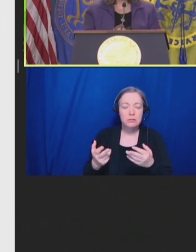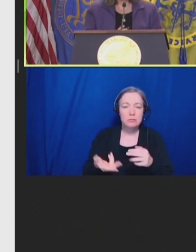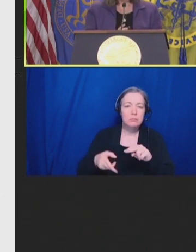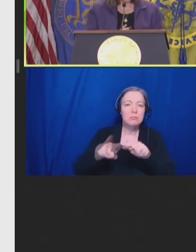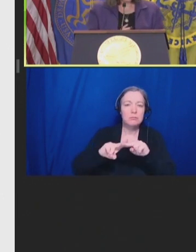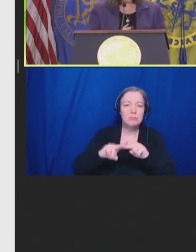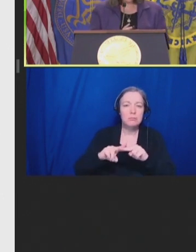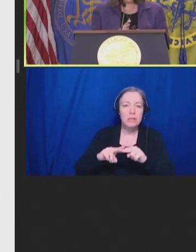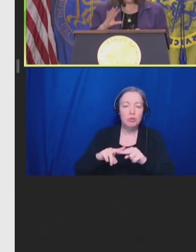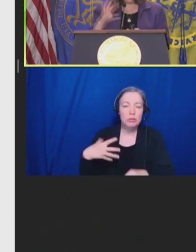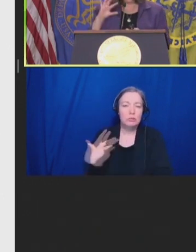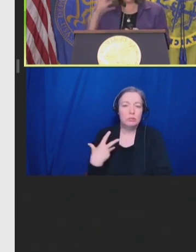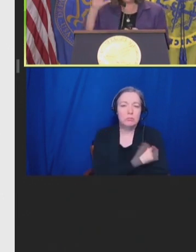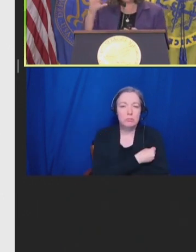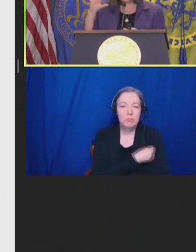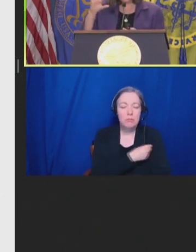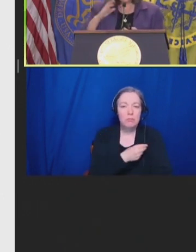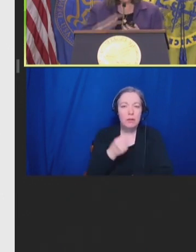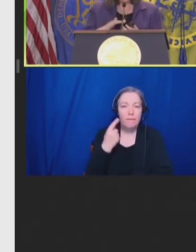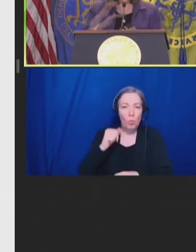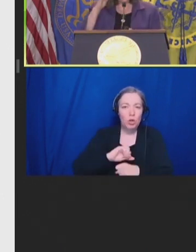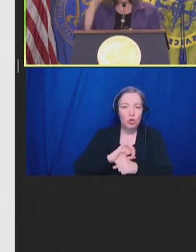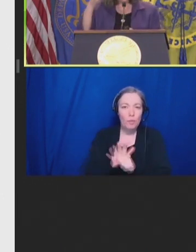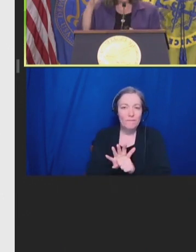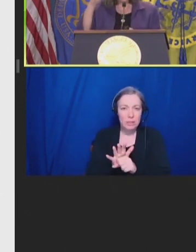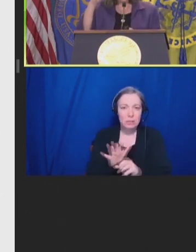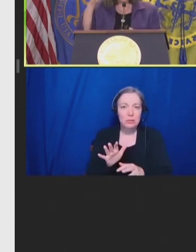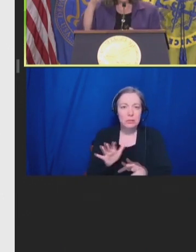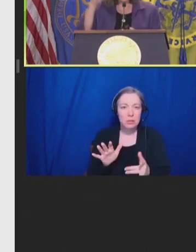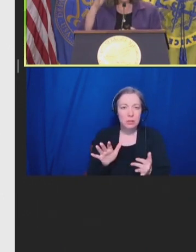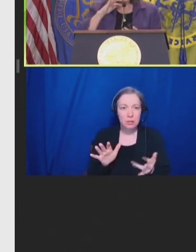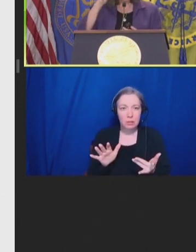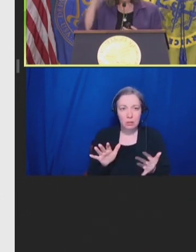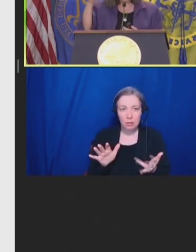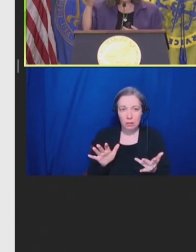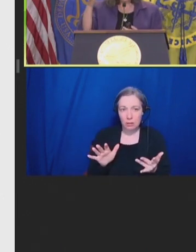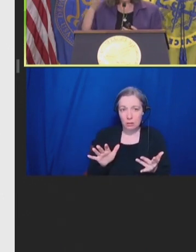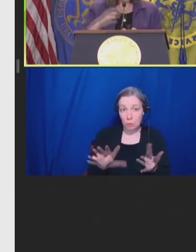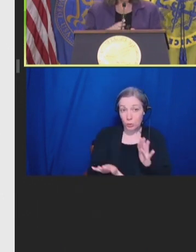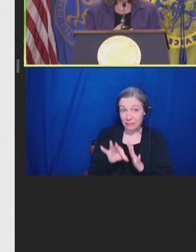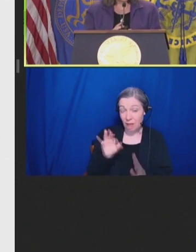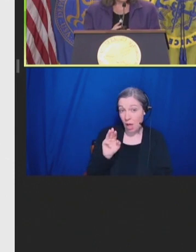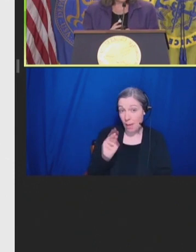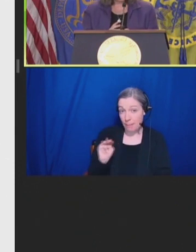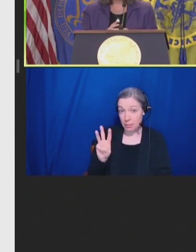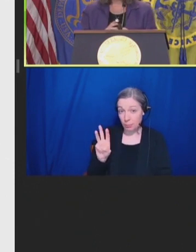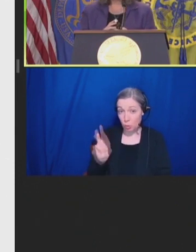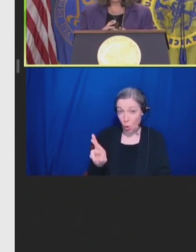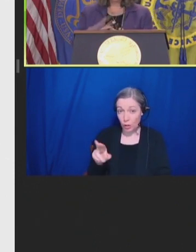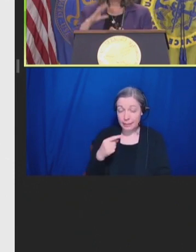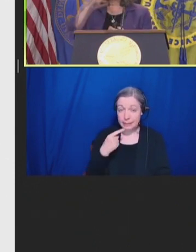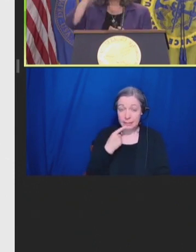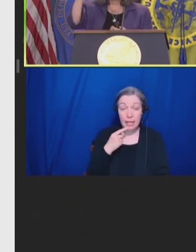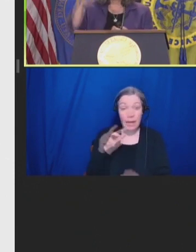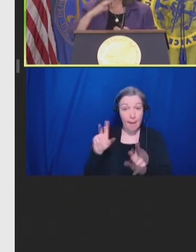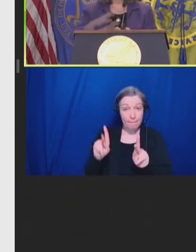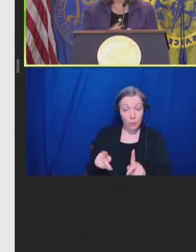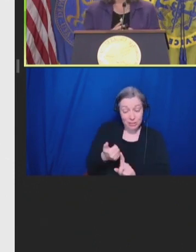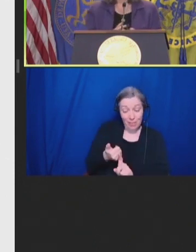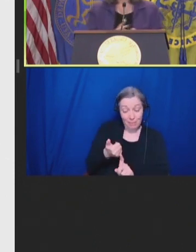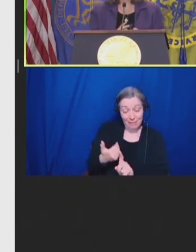particular MMWR was that the -- a person was 13 points higher or 13 percentage points